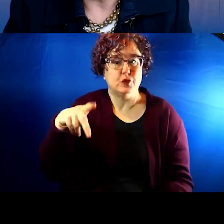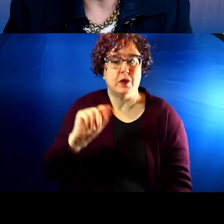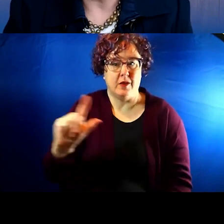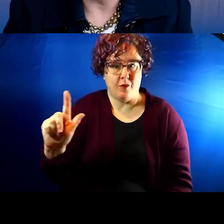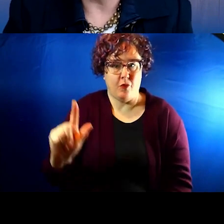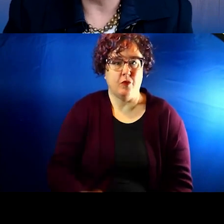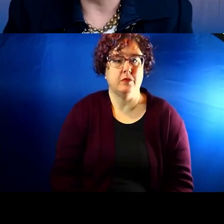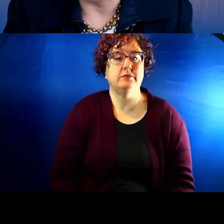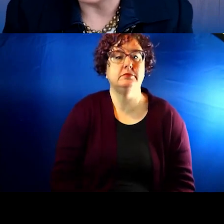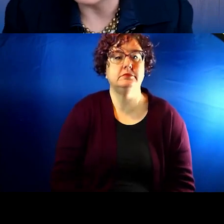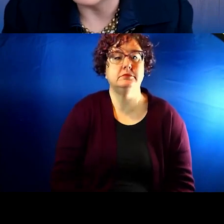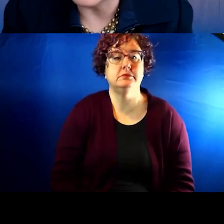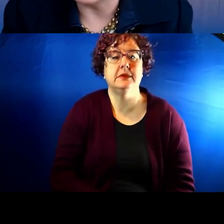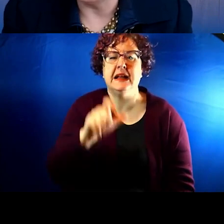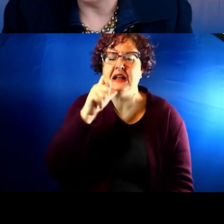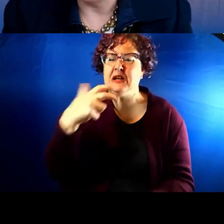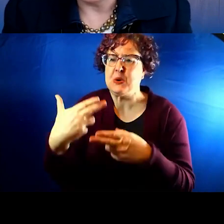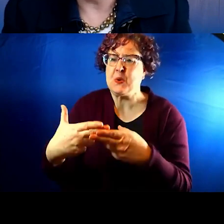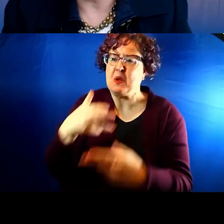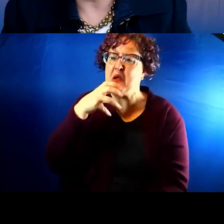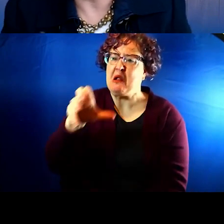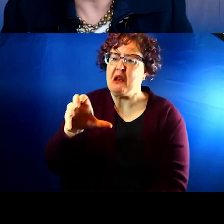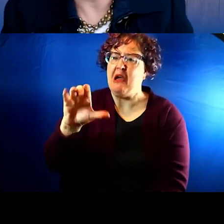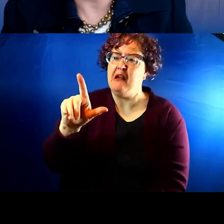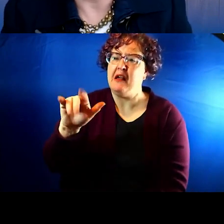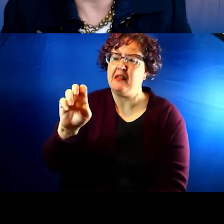DON'T CALL IT A HOTLINE.